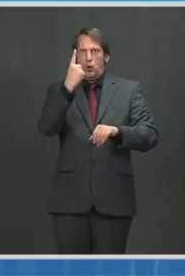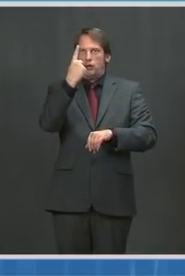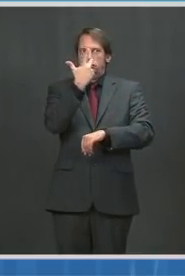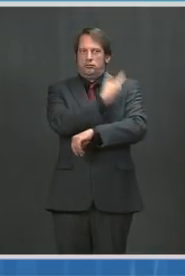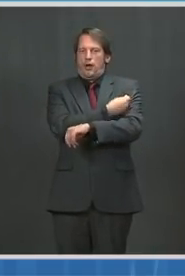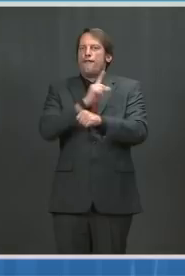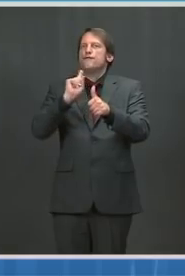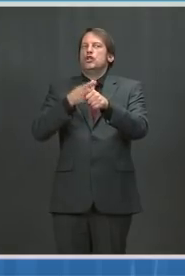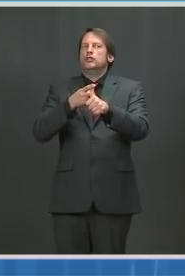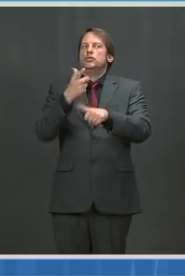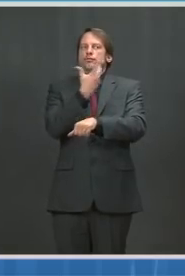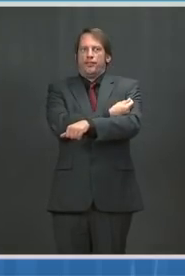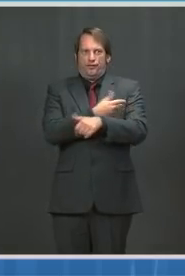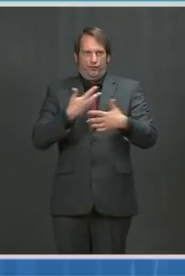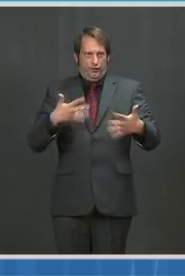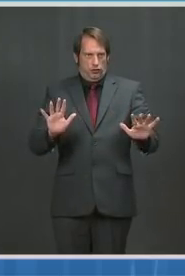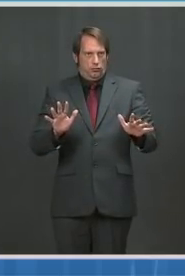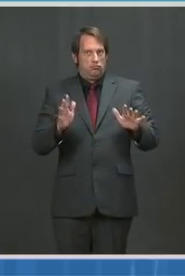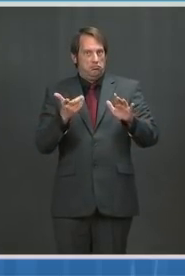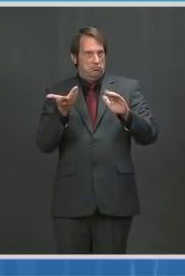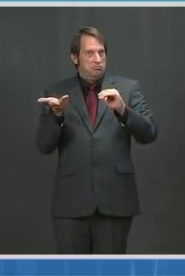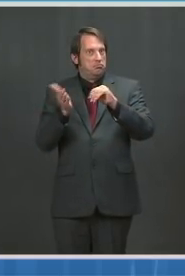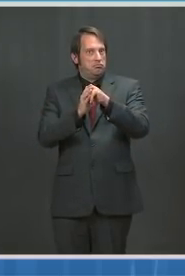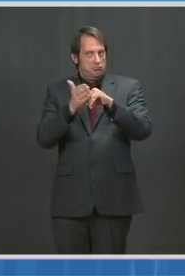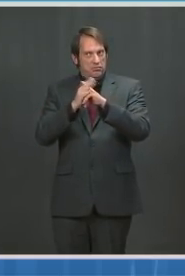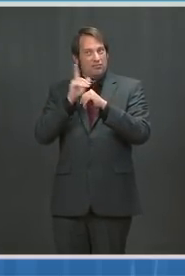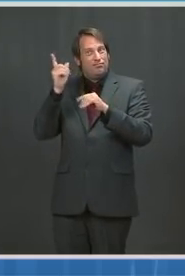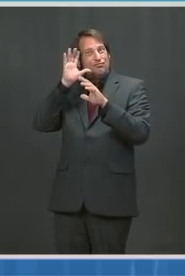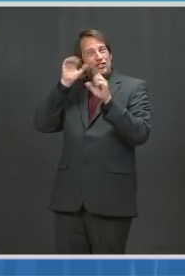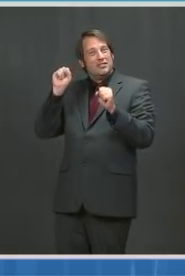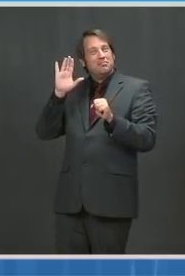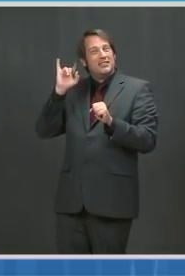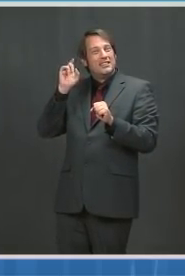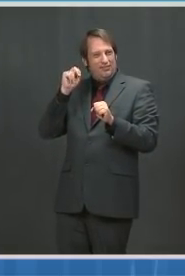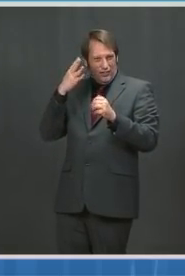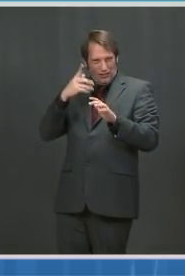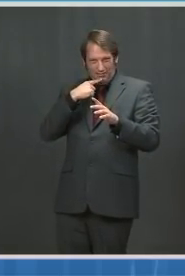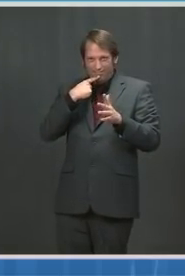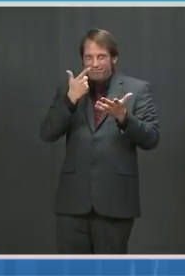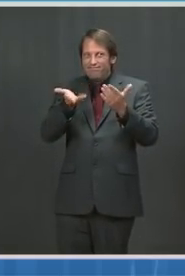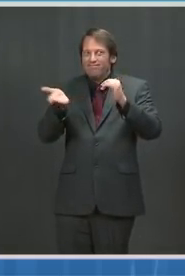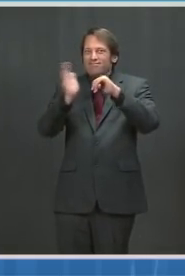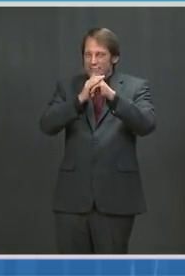And again, as the President did yesterday, we urge seniors and people who are in contact with seniors